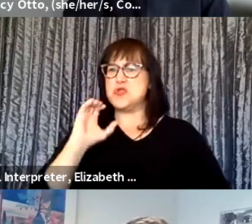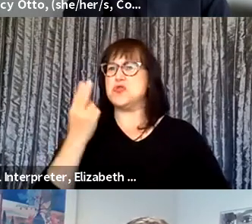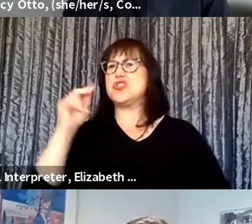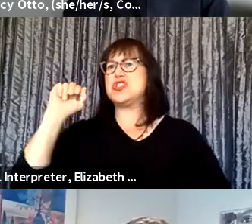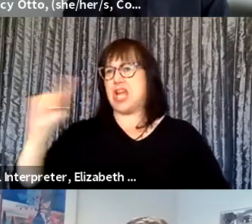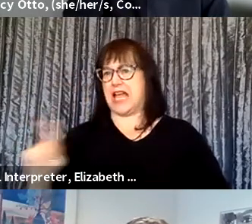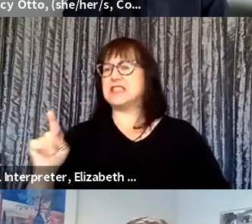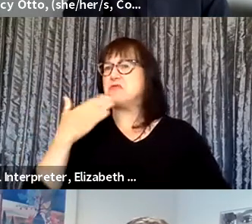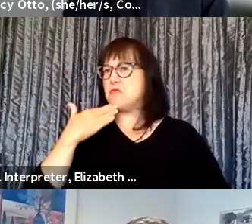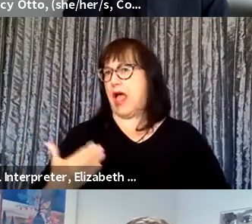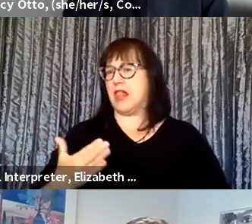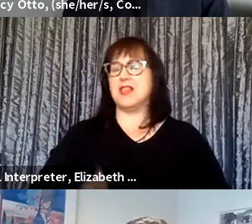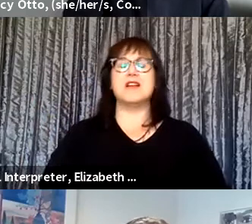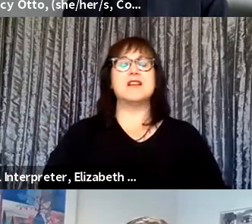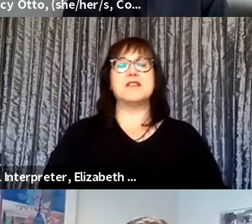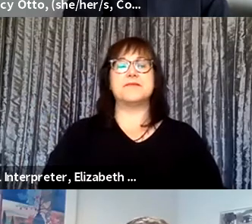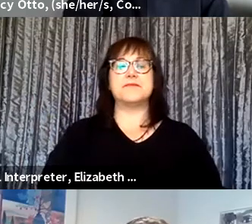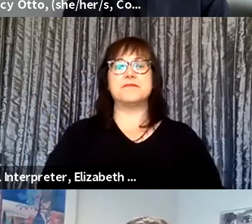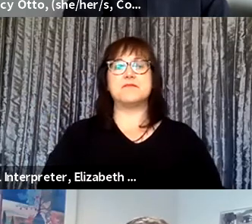And it was also really wonderful